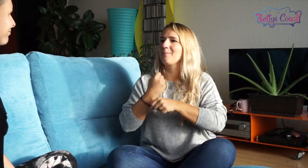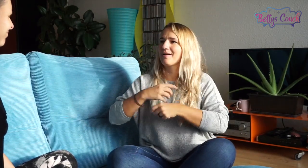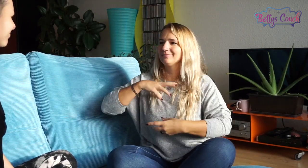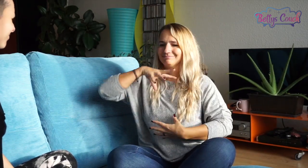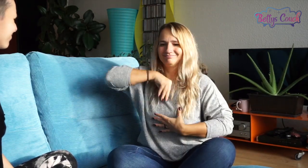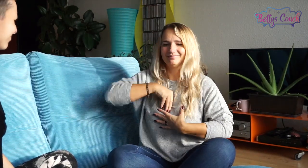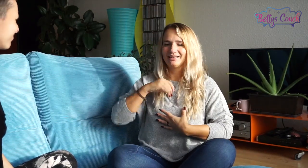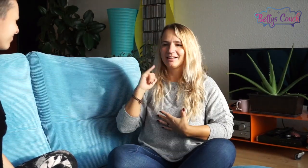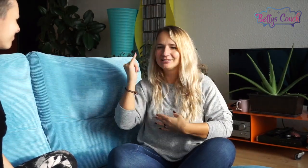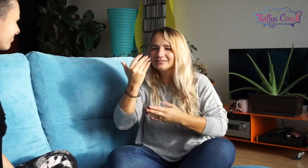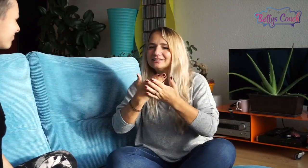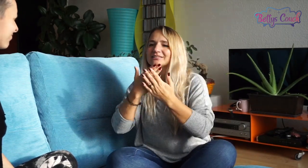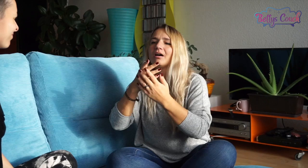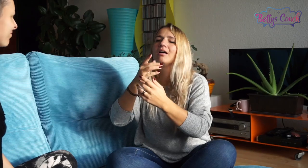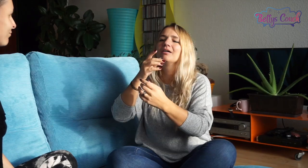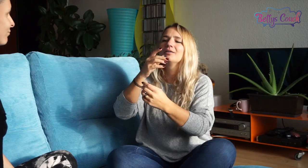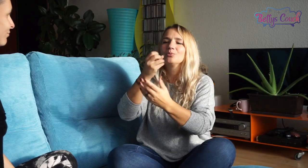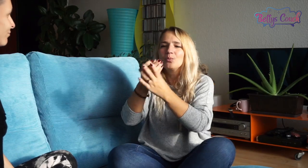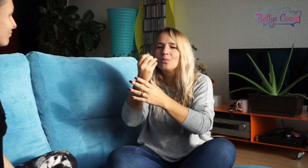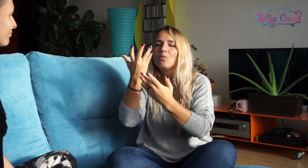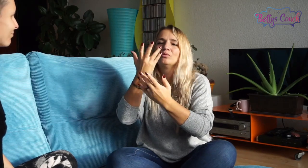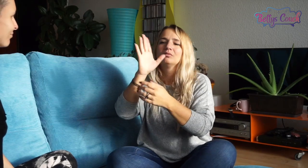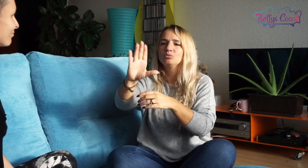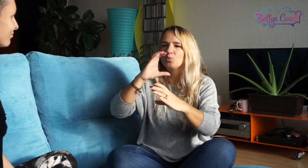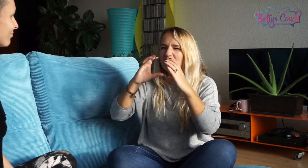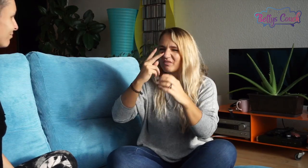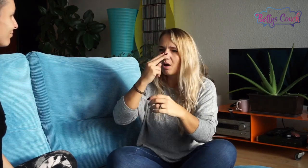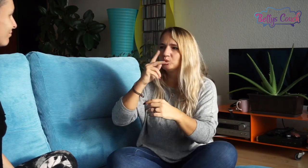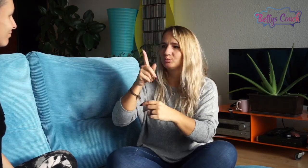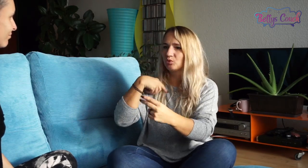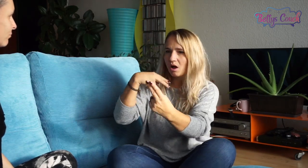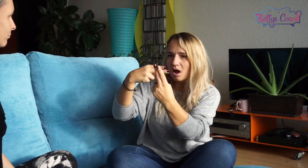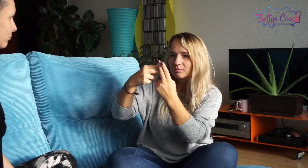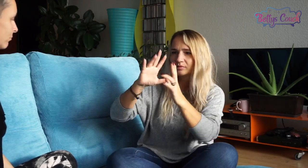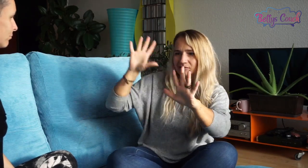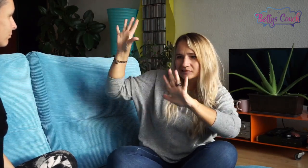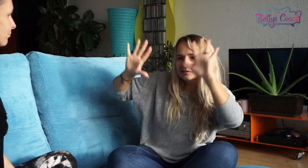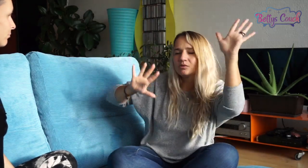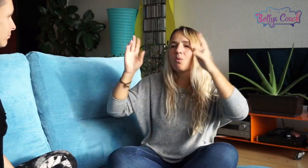It means working on me during the trip, understanding the different cultures, to see how I communicate,